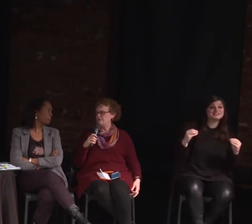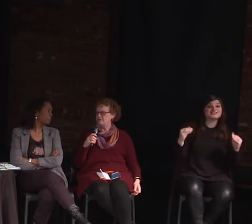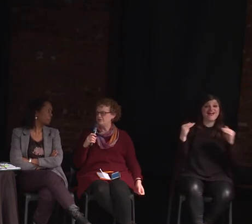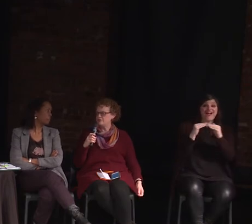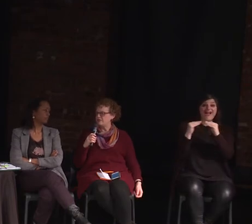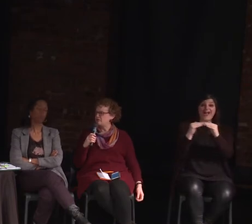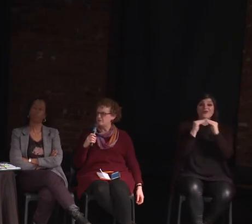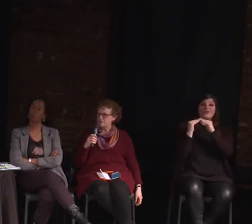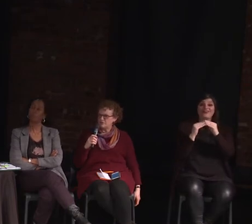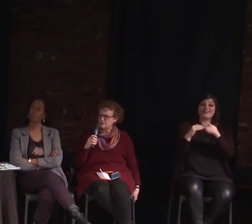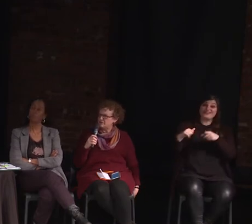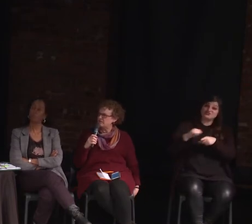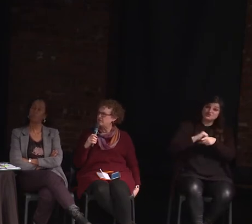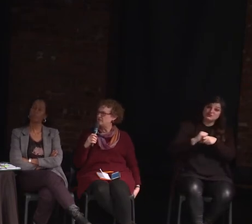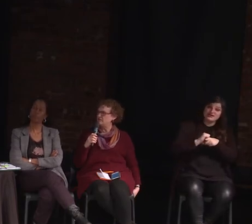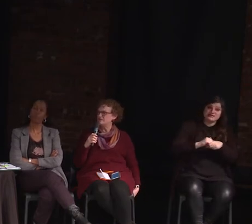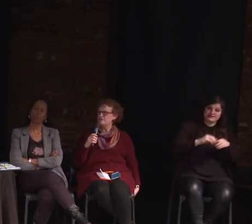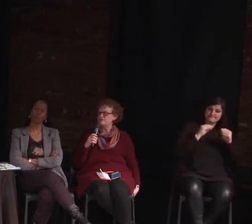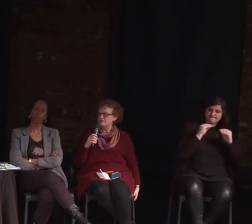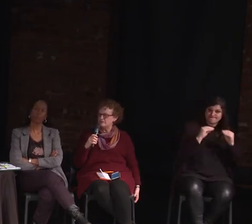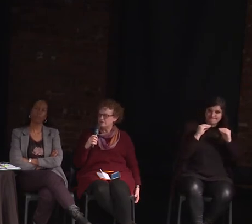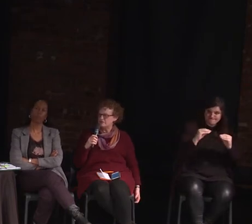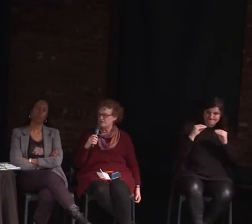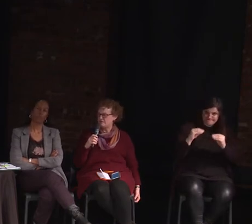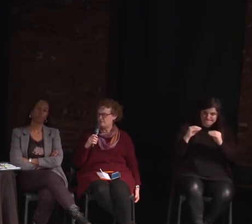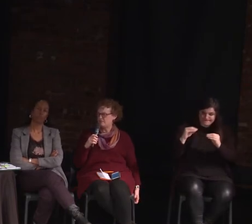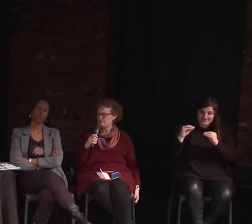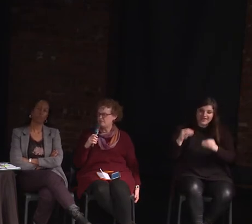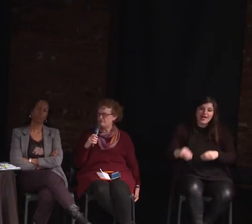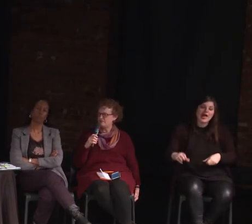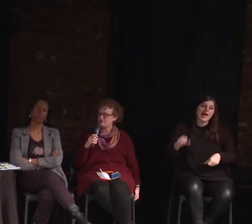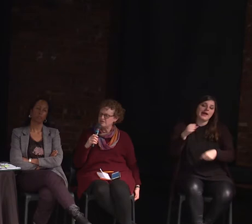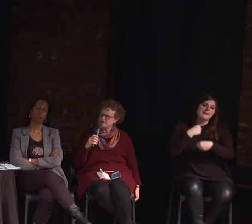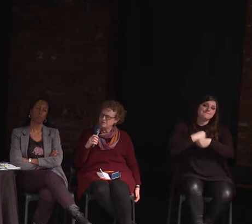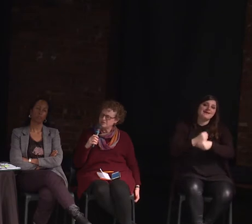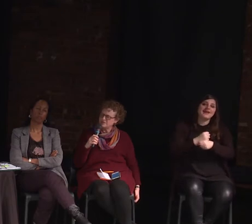We've partnered with Carmen Morgan to create an arts equity program, a niche initially